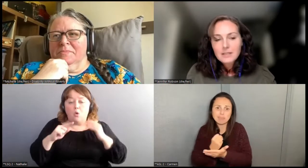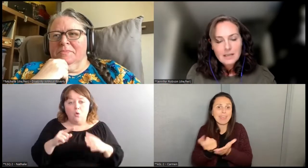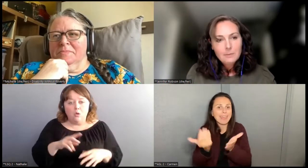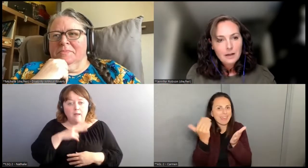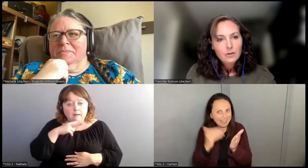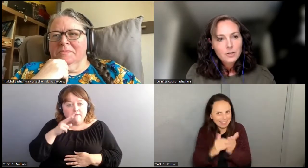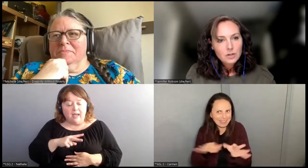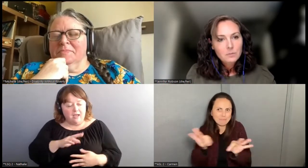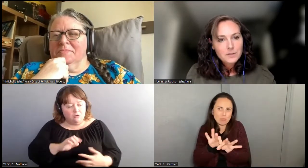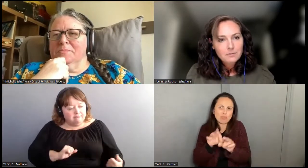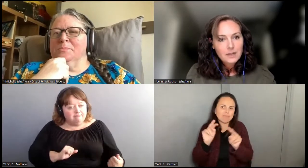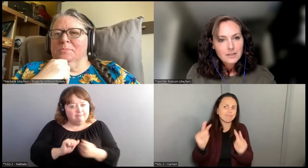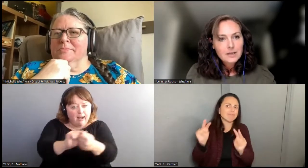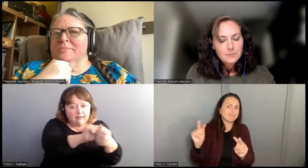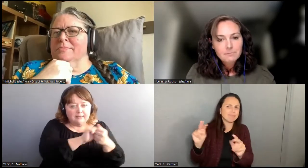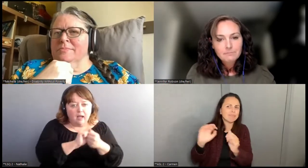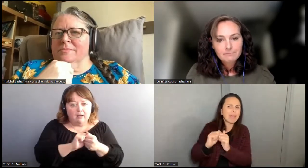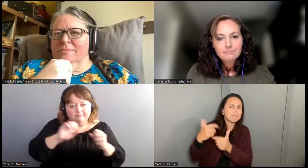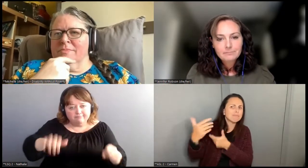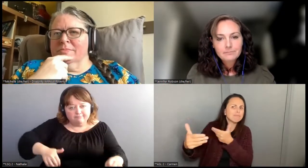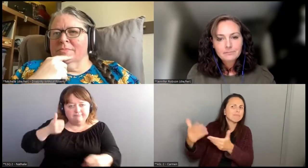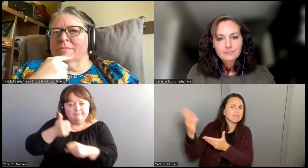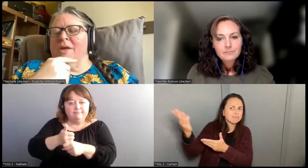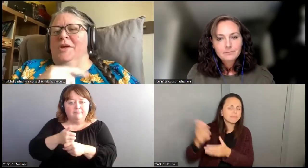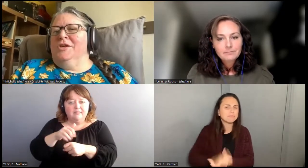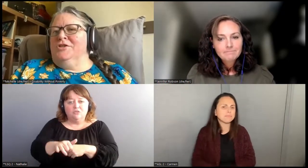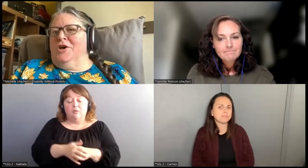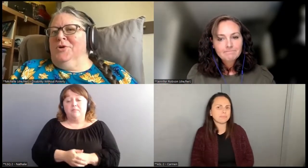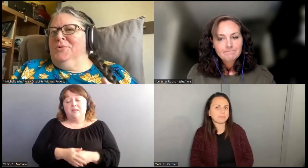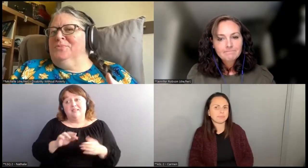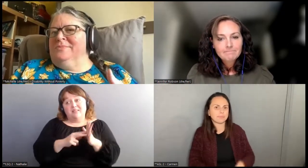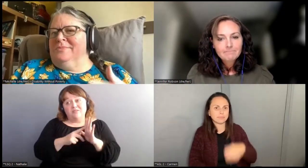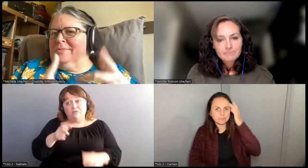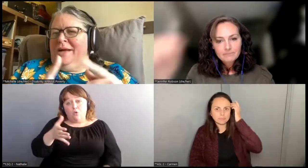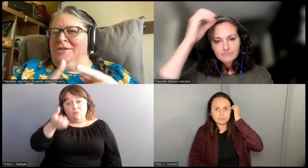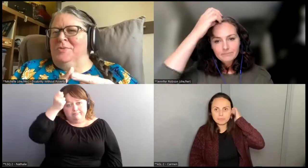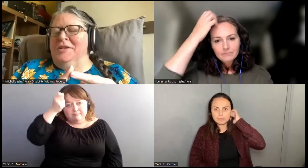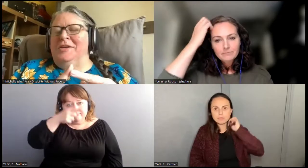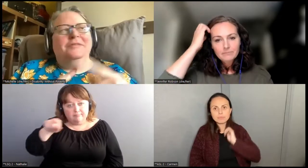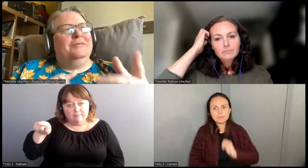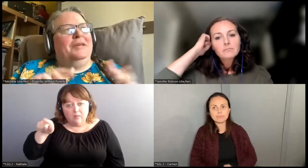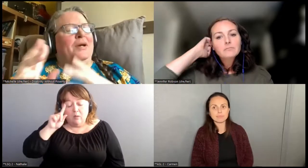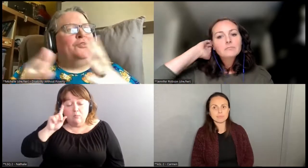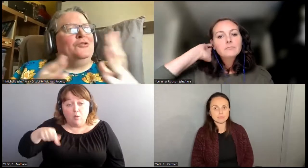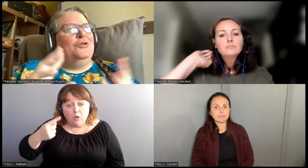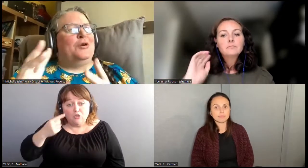TO KEEP ON EYE ON IN TERMS OF NEXT STEPS. SO I JUST WANT TO -- YOU KNOW, AS YOU TALK